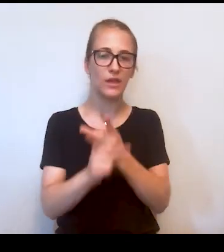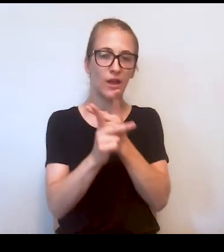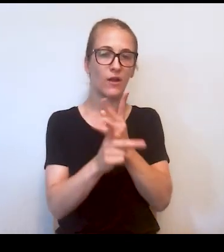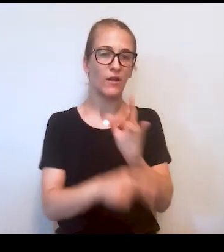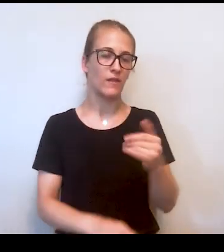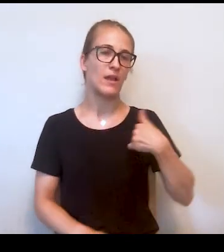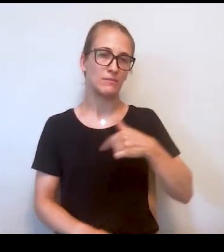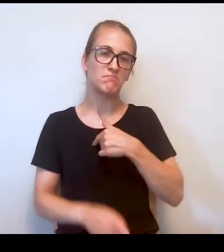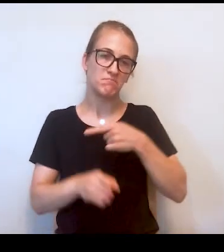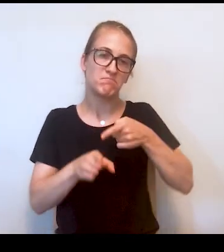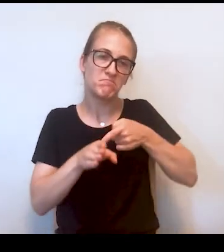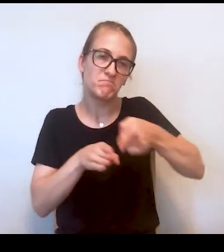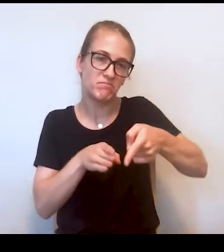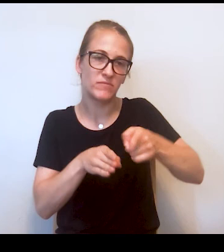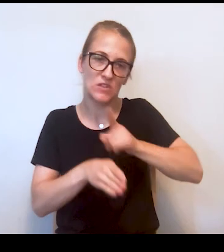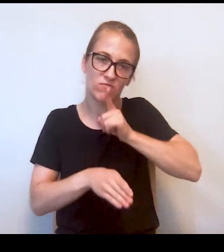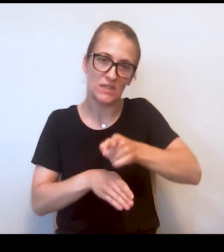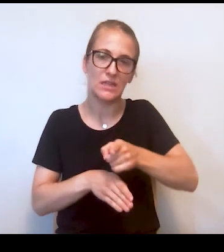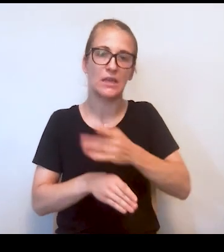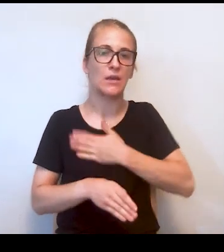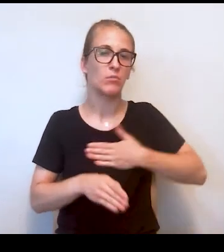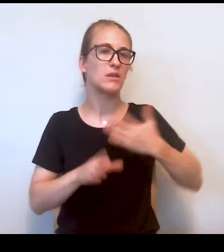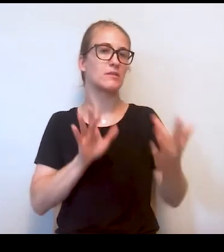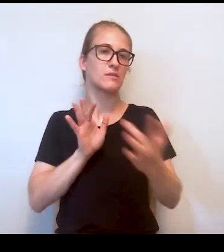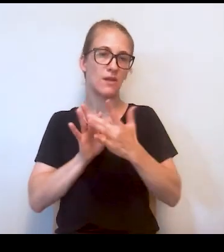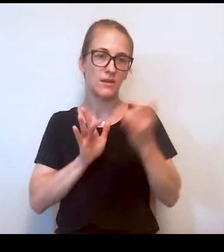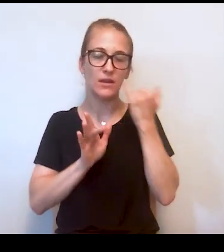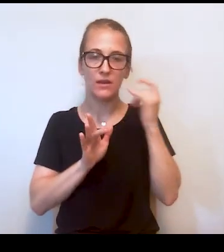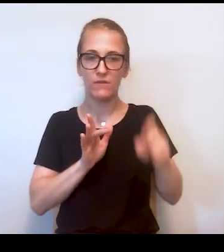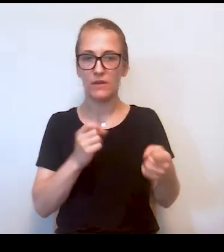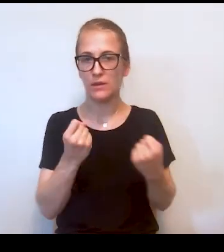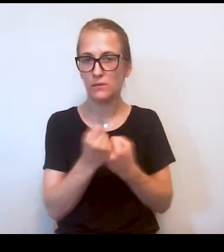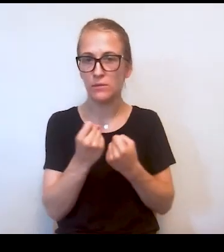[L] And when it comes to general learning about these things,